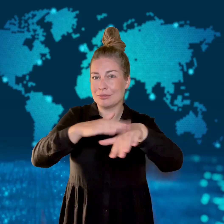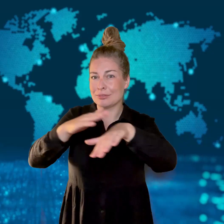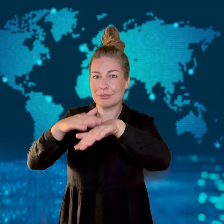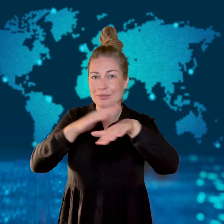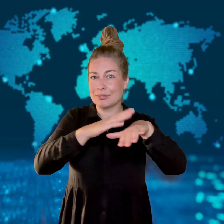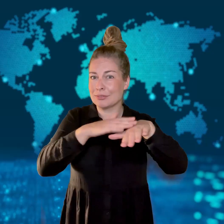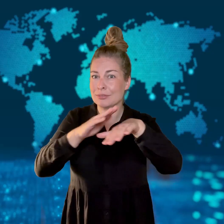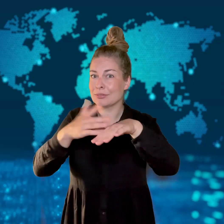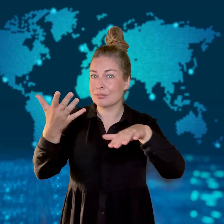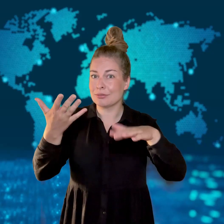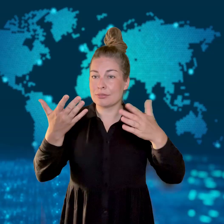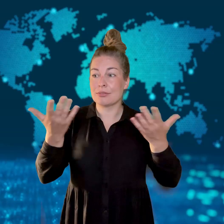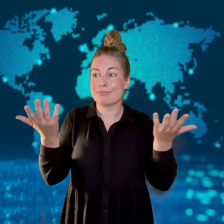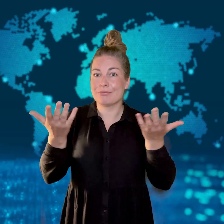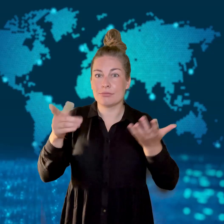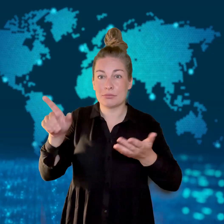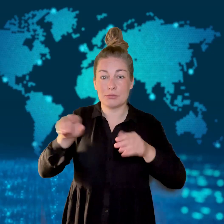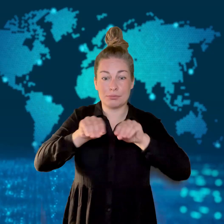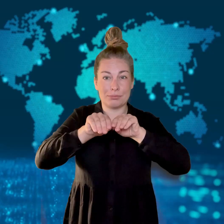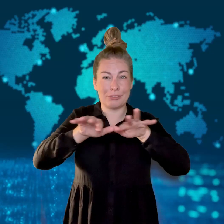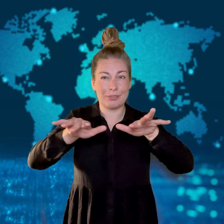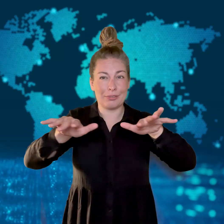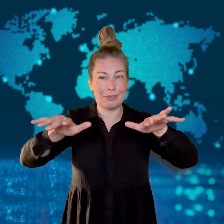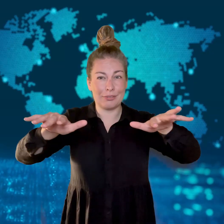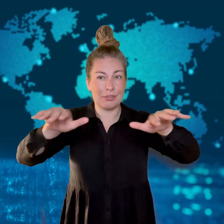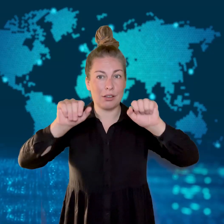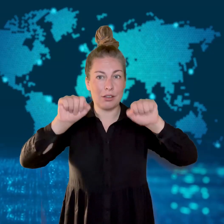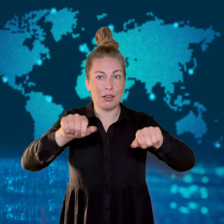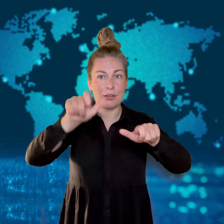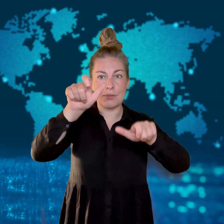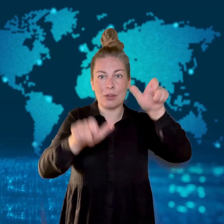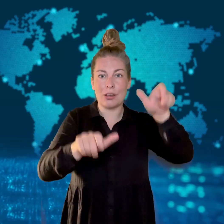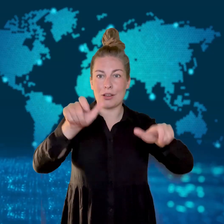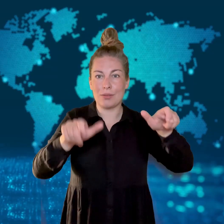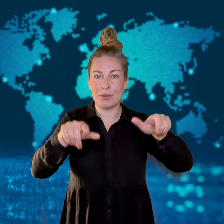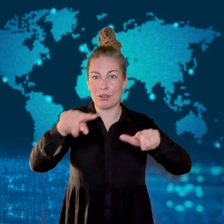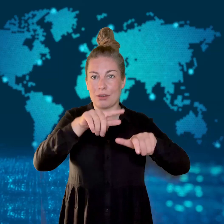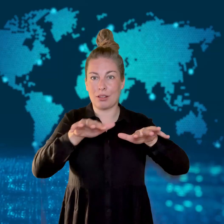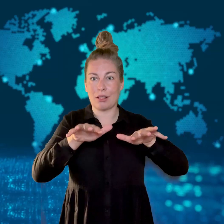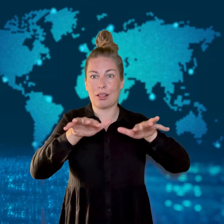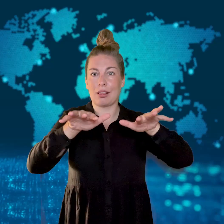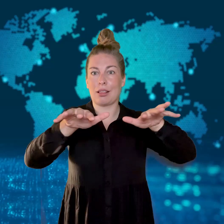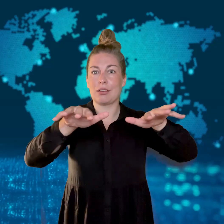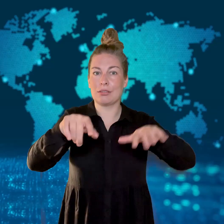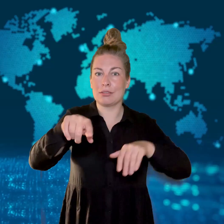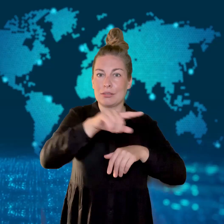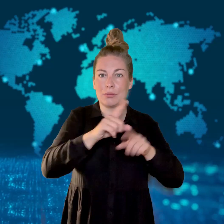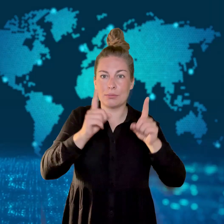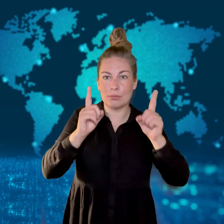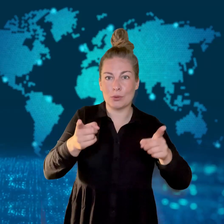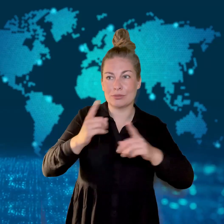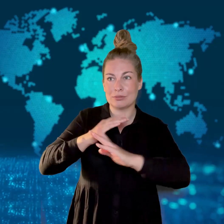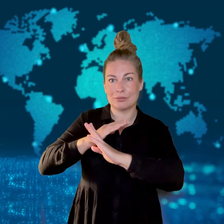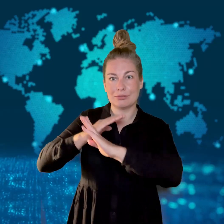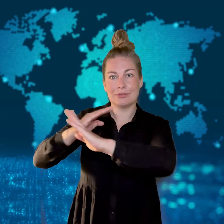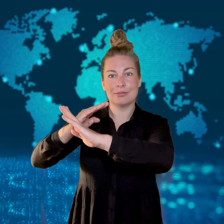When the incident took place, there were social media posts warning